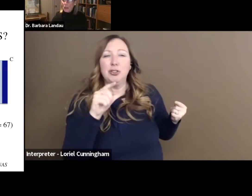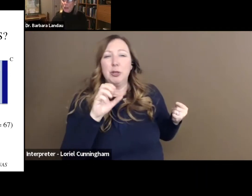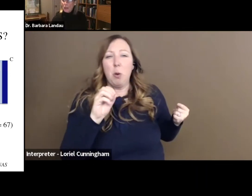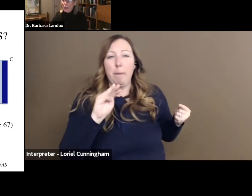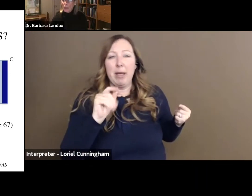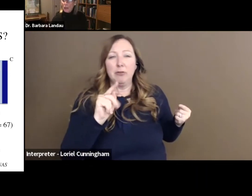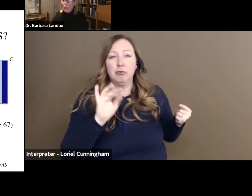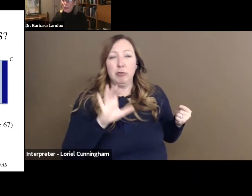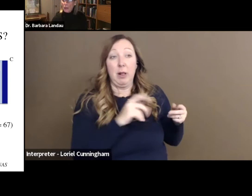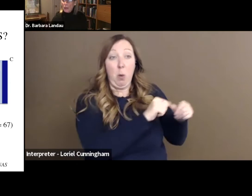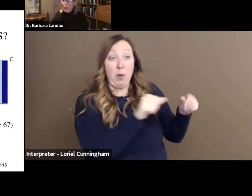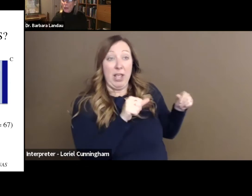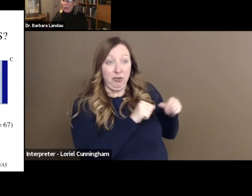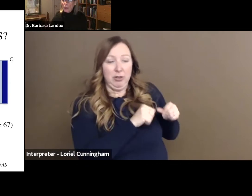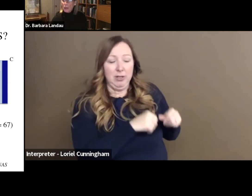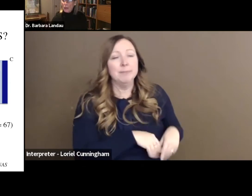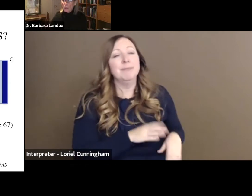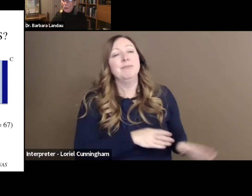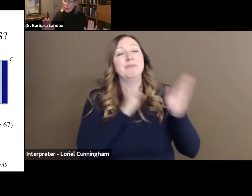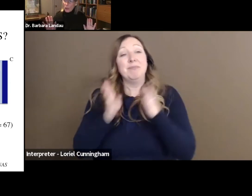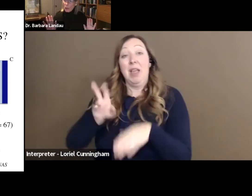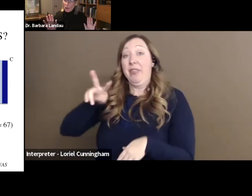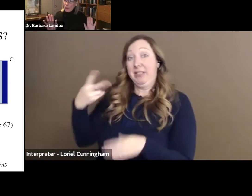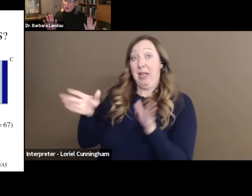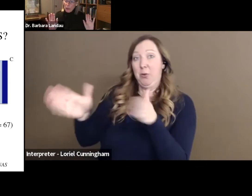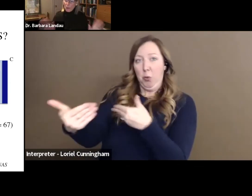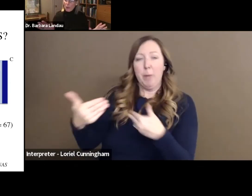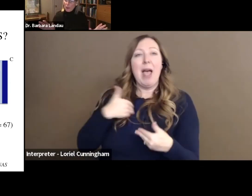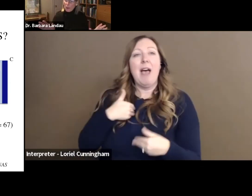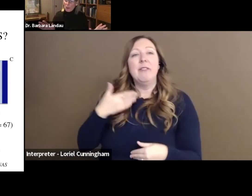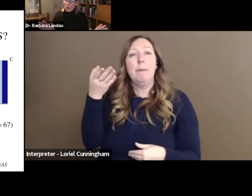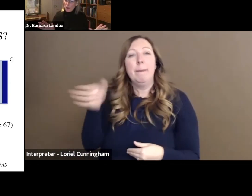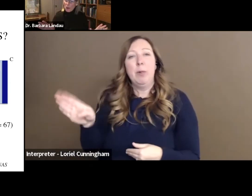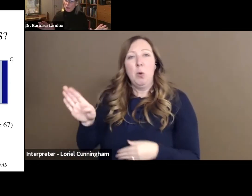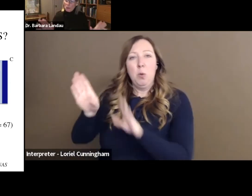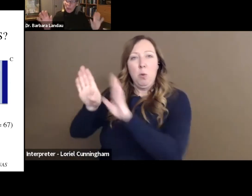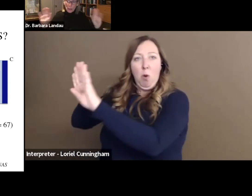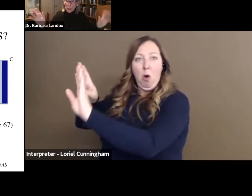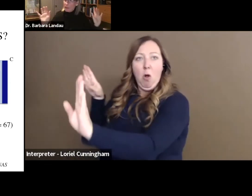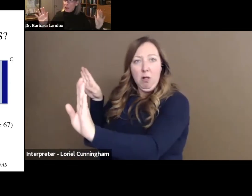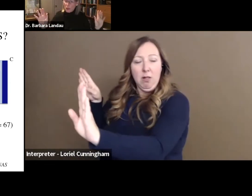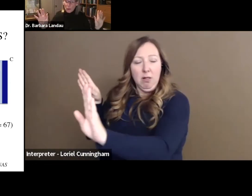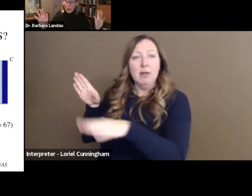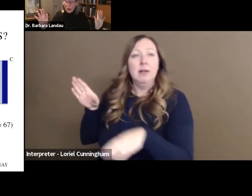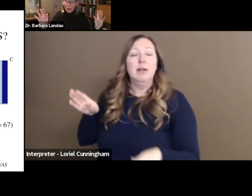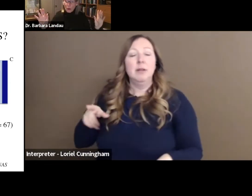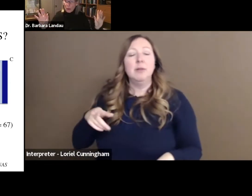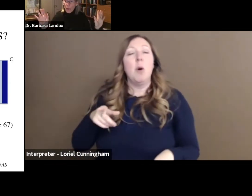and you can get it right so we do it with people